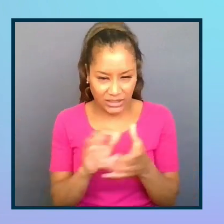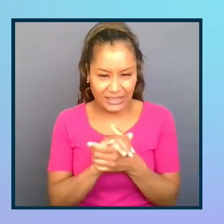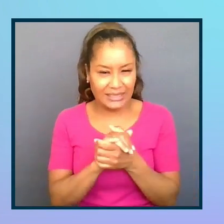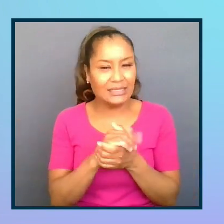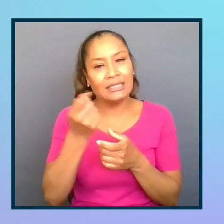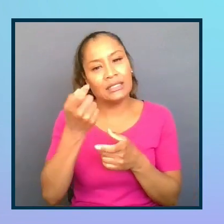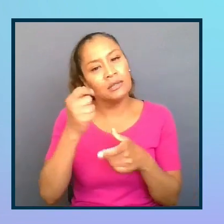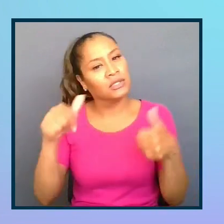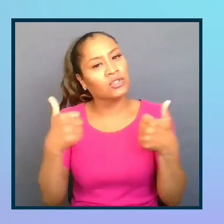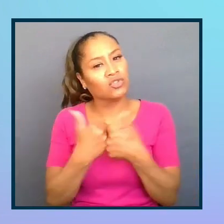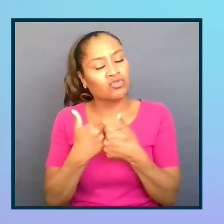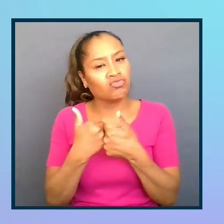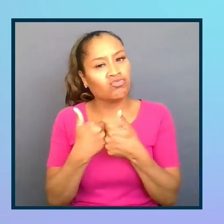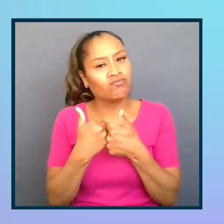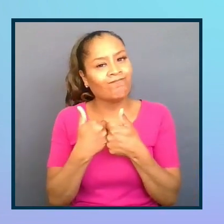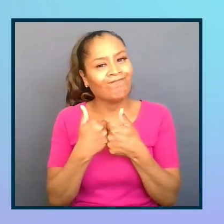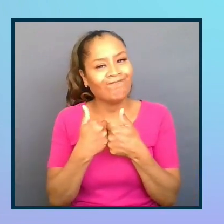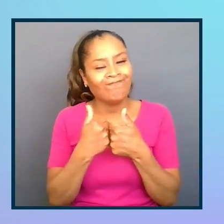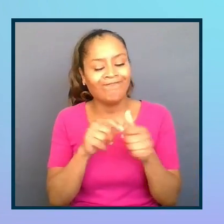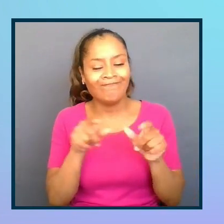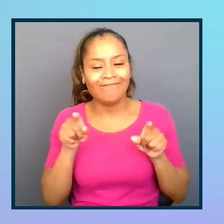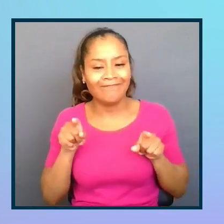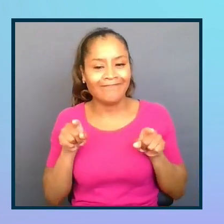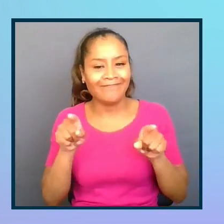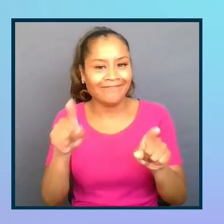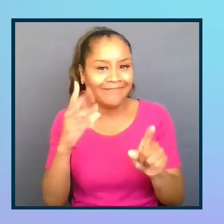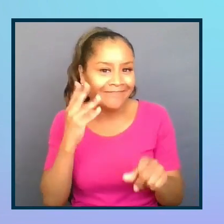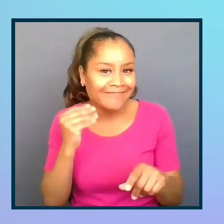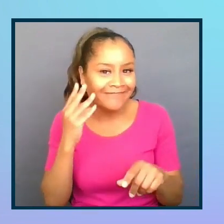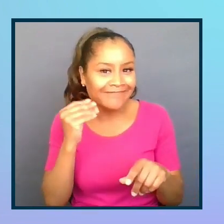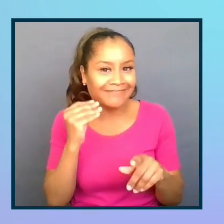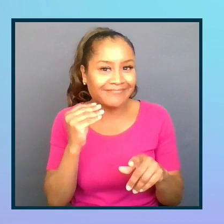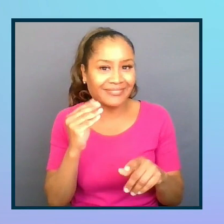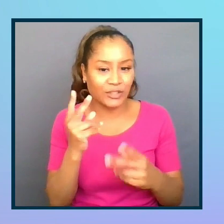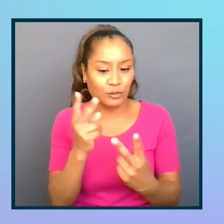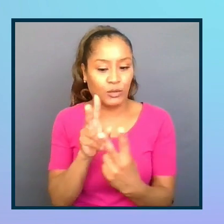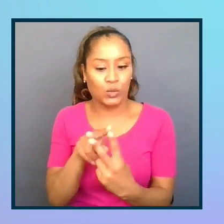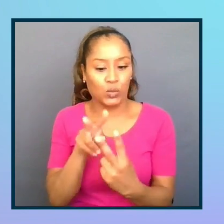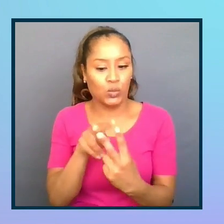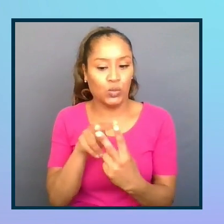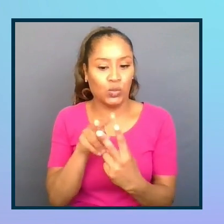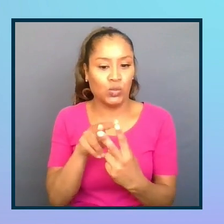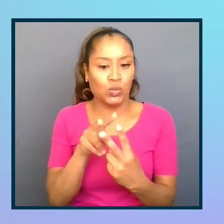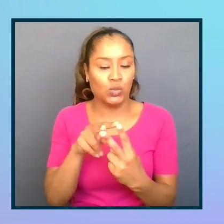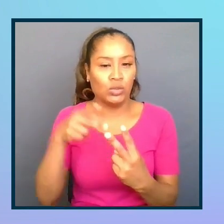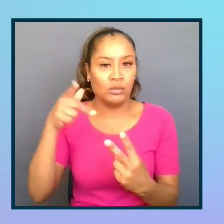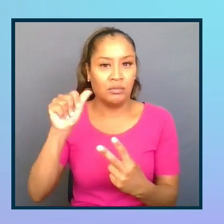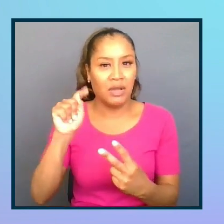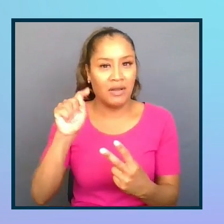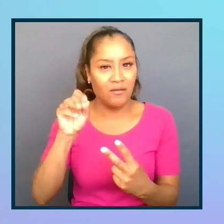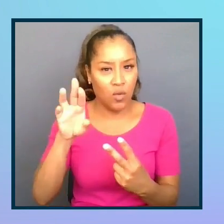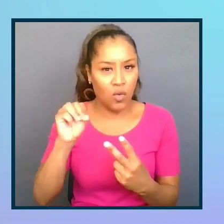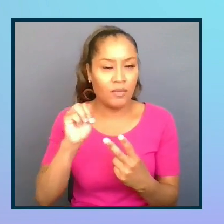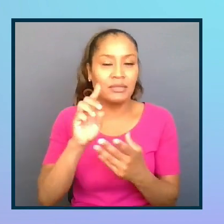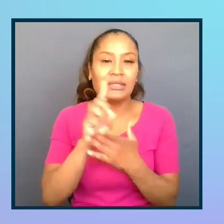having a consistent experience across the two platforms, designing a consistent experience